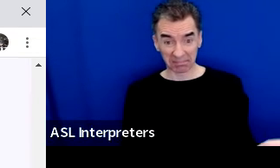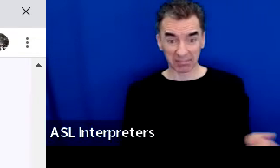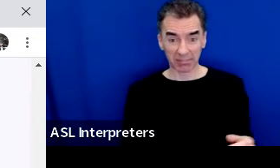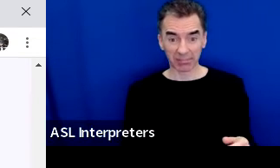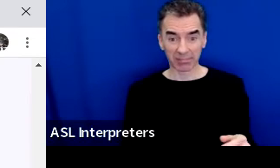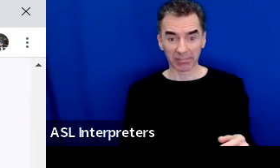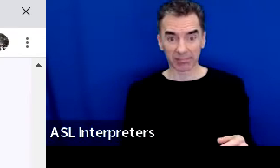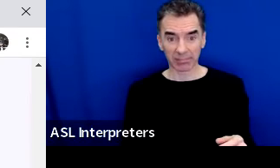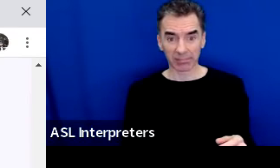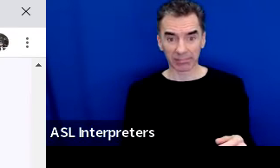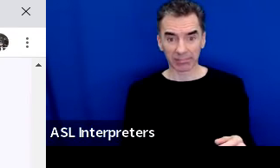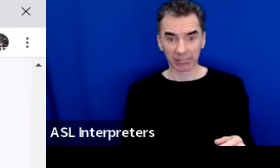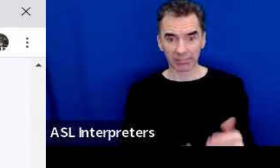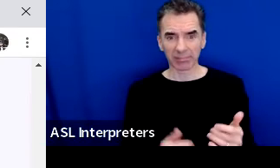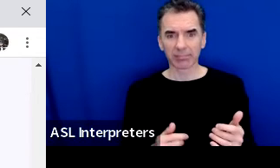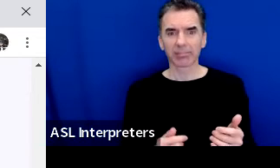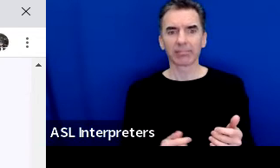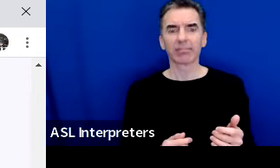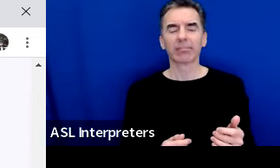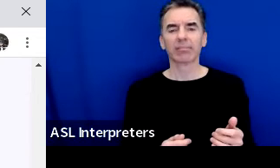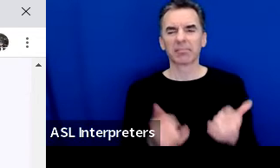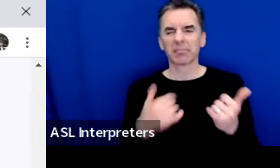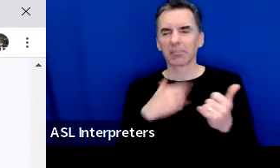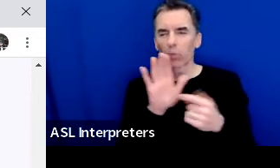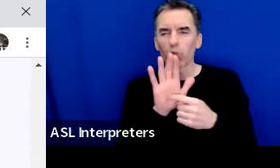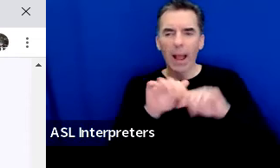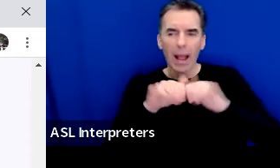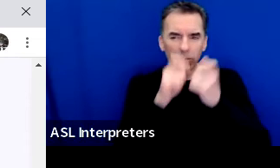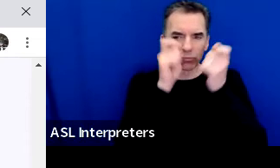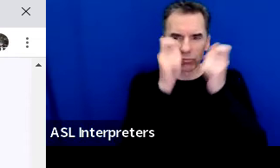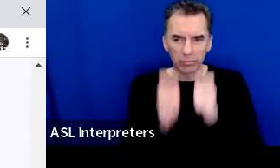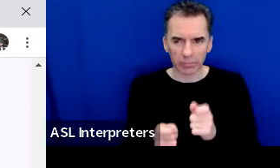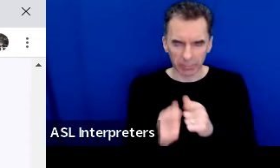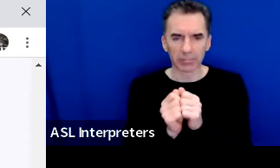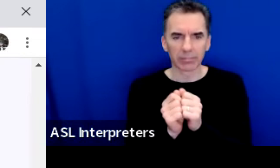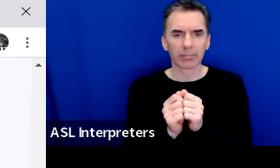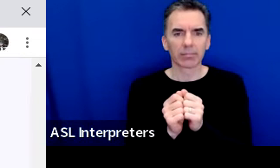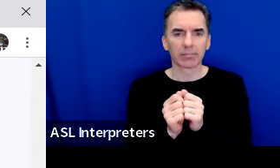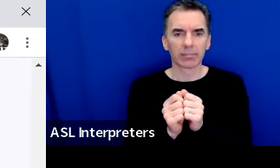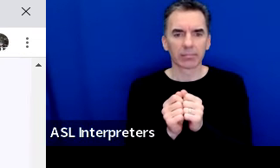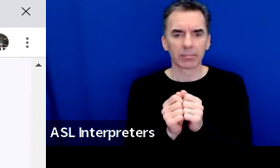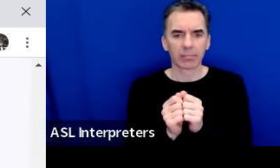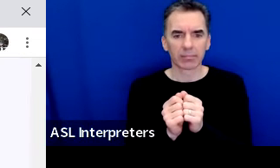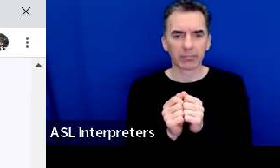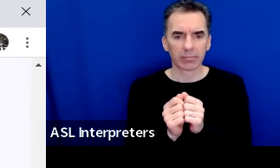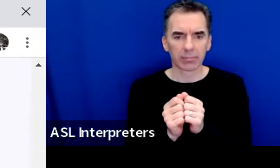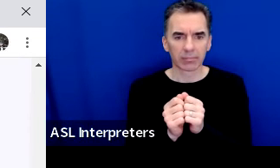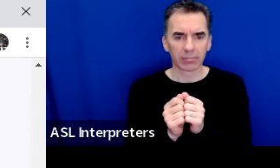when we can actually modify and change and stuff and really do stuff instead, of course, it's in progress. So now if I go to, I don't know, linear regression